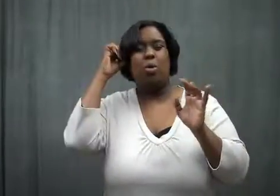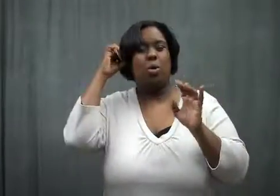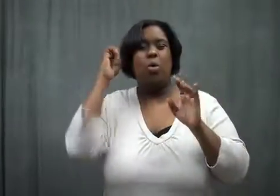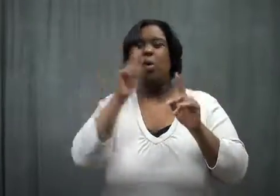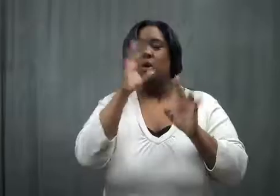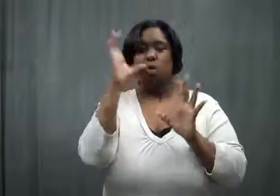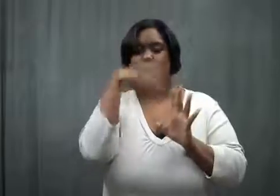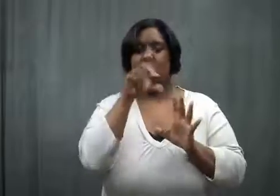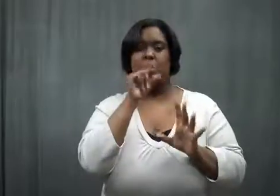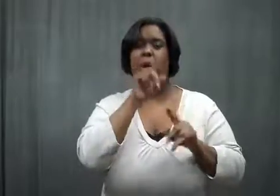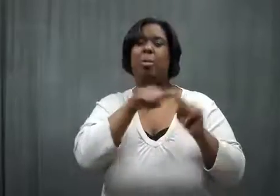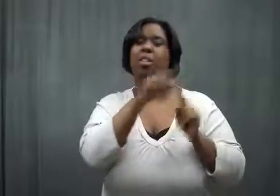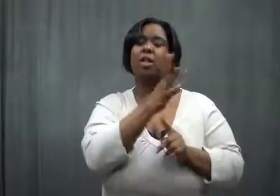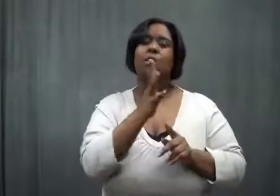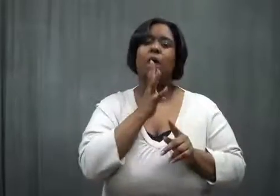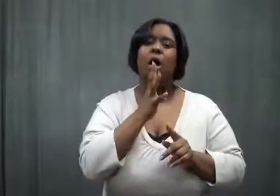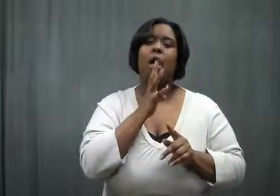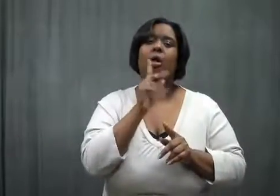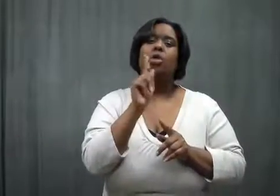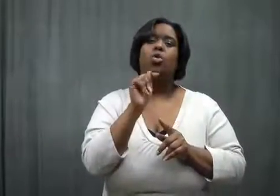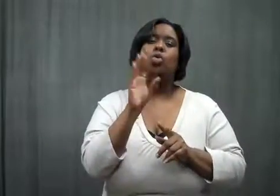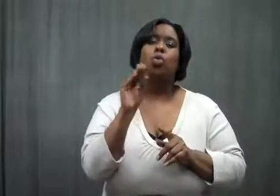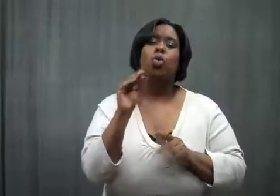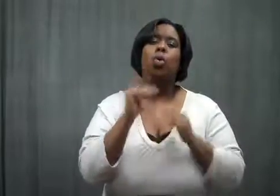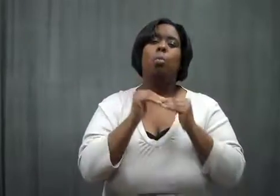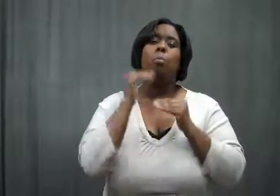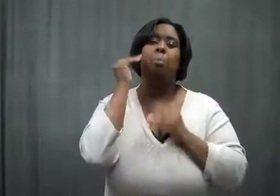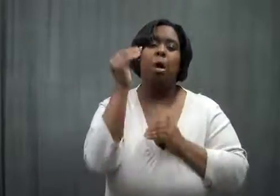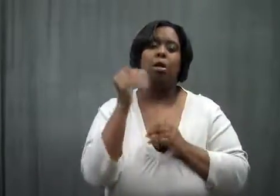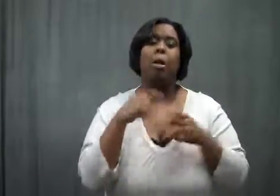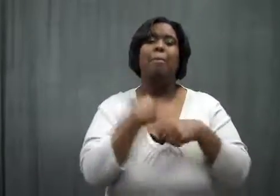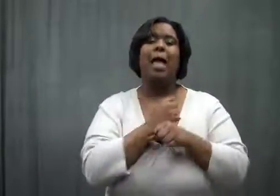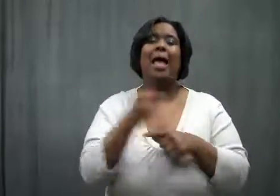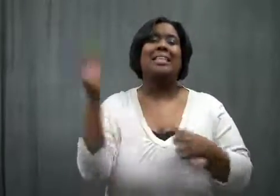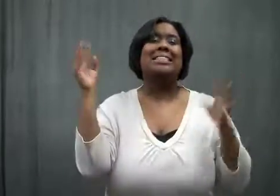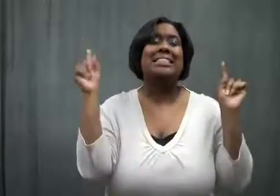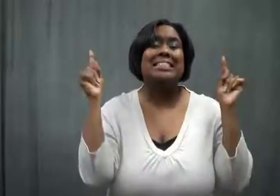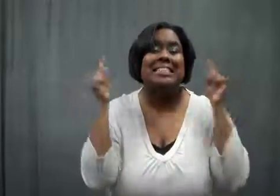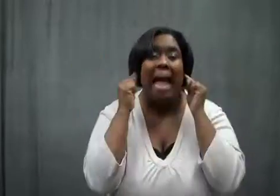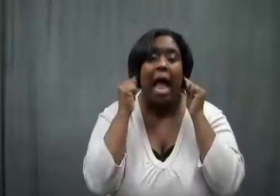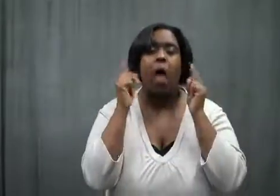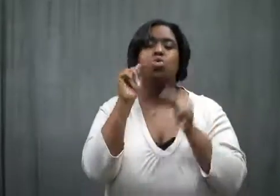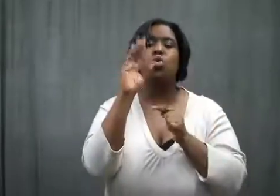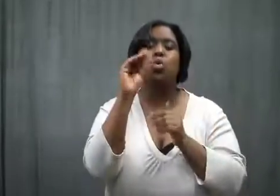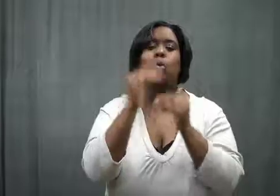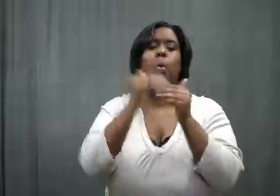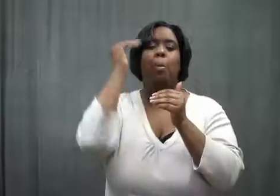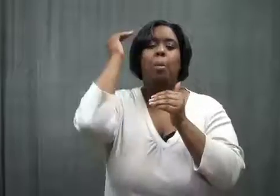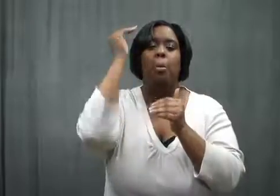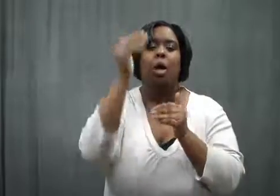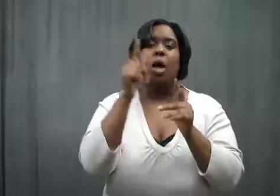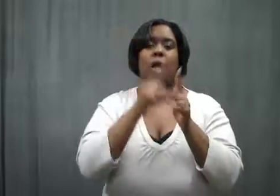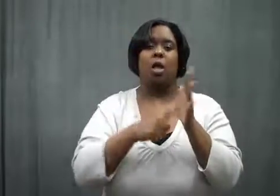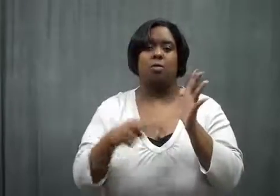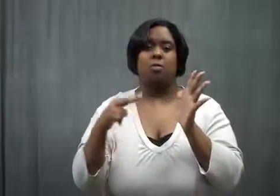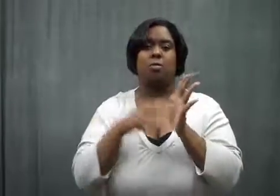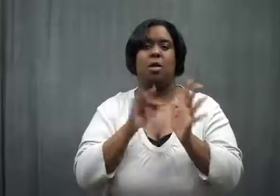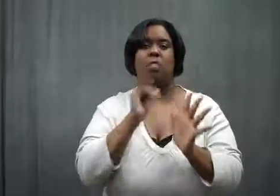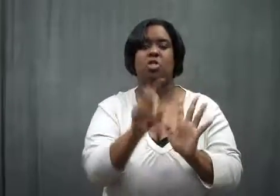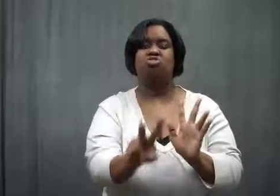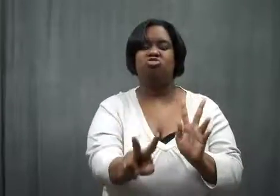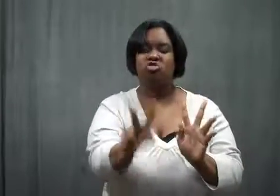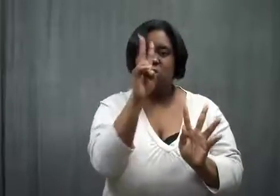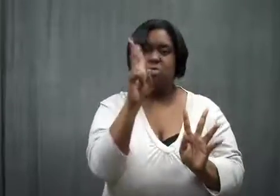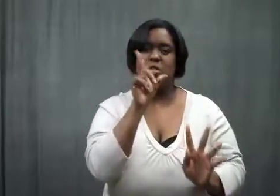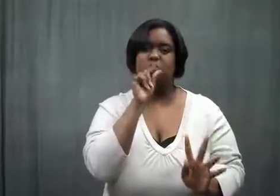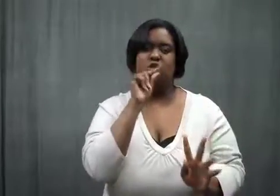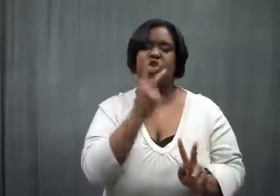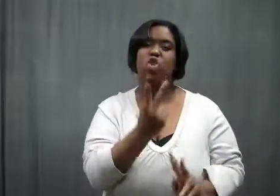It was a strange kind of bird, but they talked too much, the sound drove me crazy!